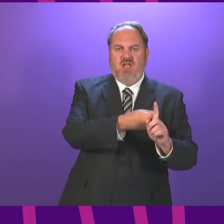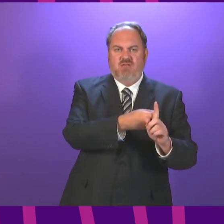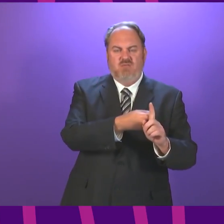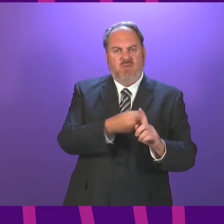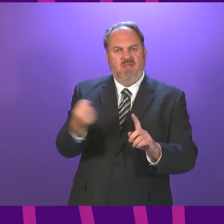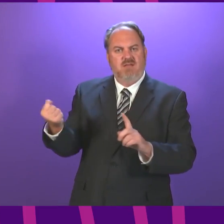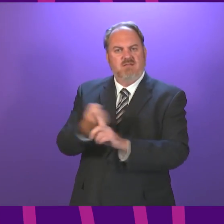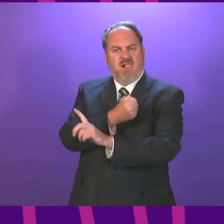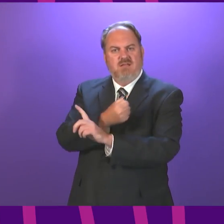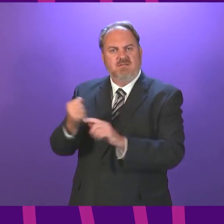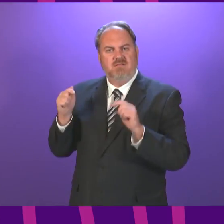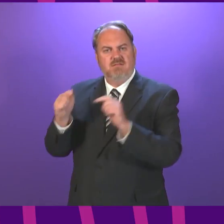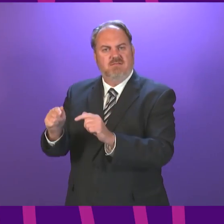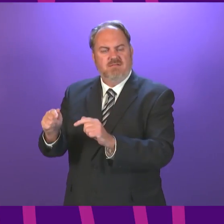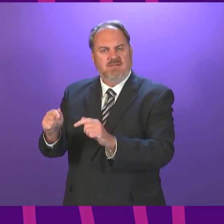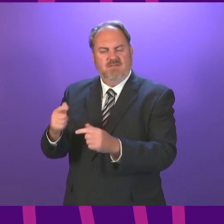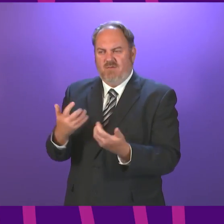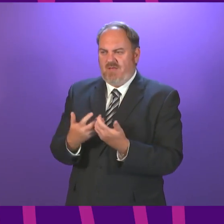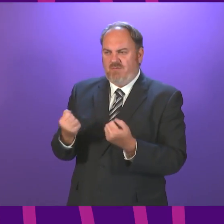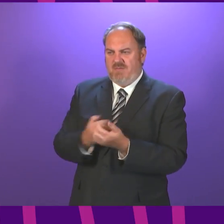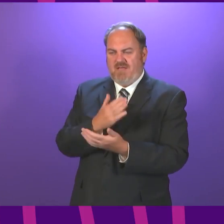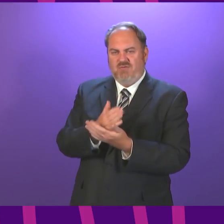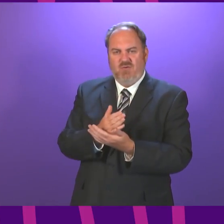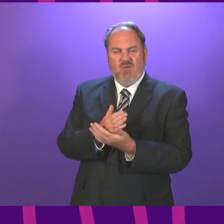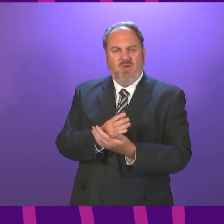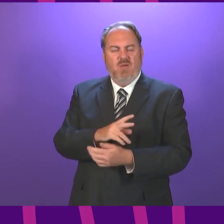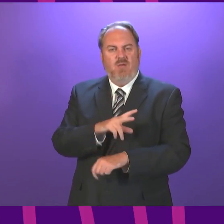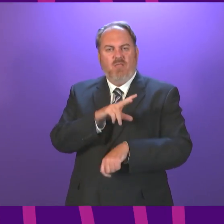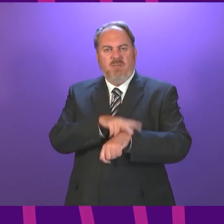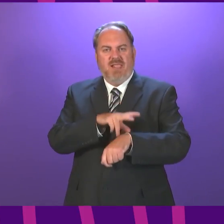How will the Scottish Government ensure that police officers are not sued for administering